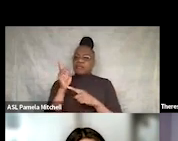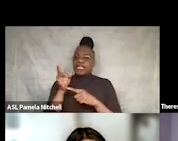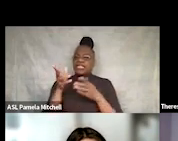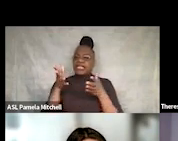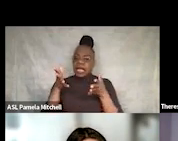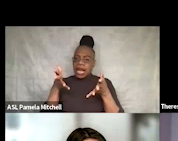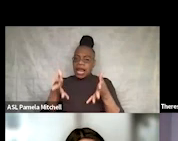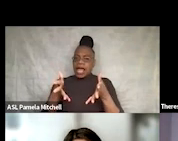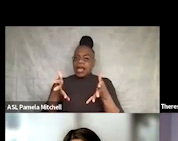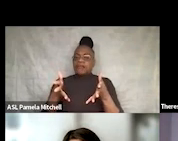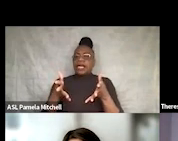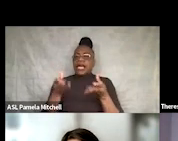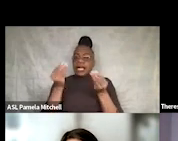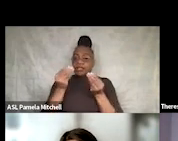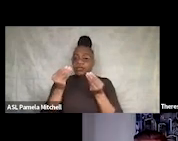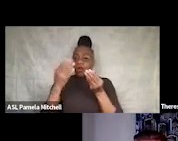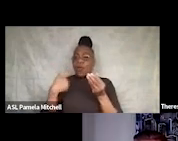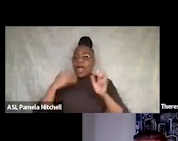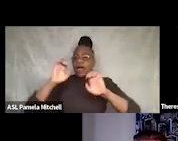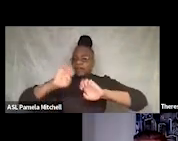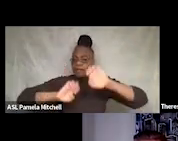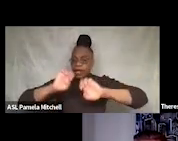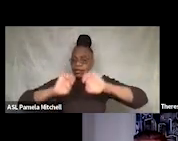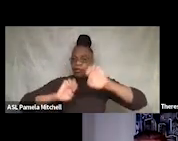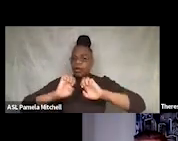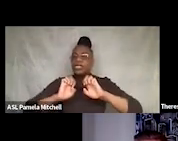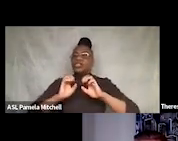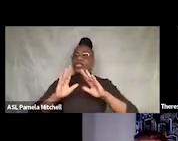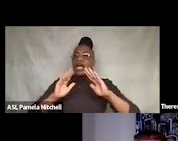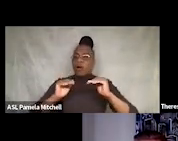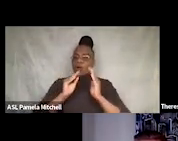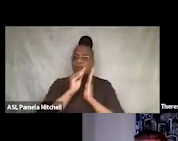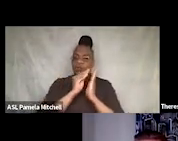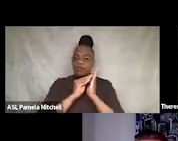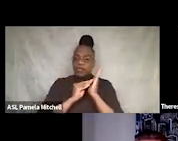we do have an evaluation that we hope that you'll fill out, it's really helpful for myself and for Theresa